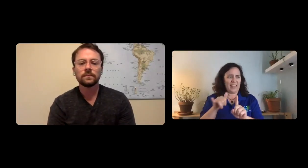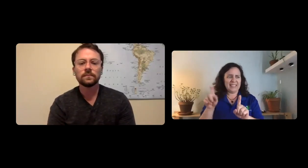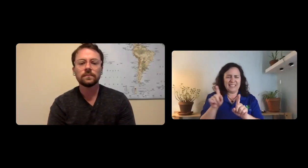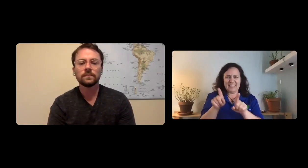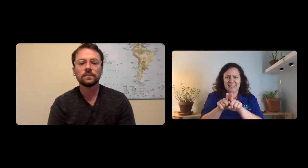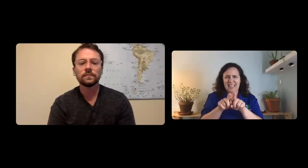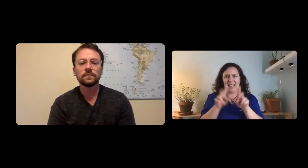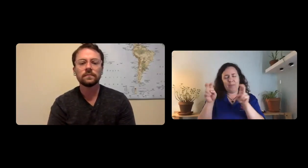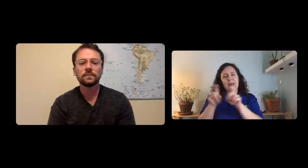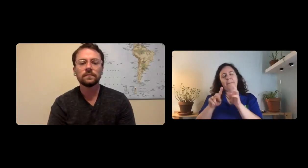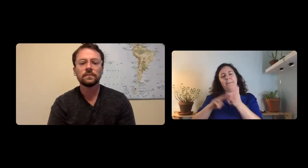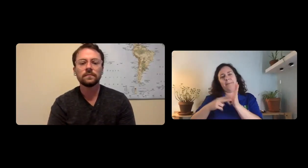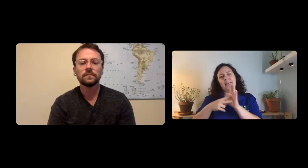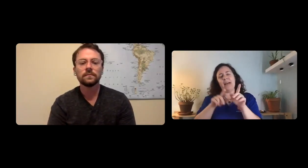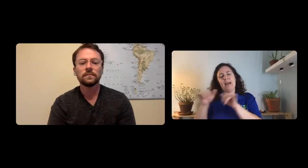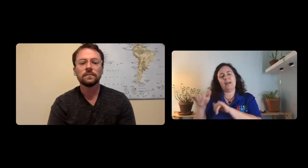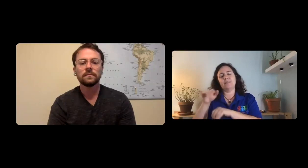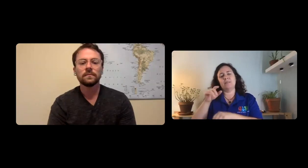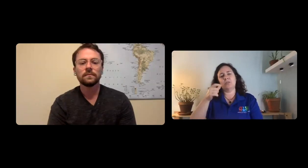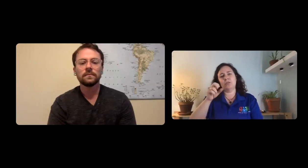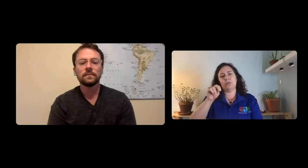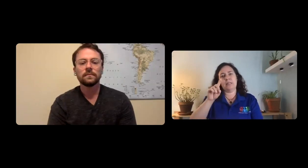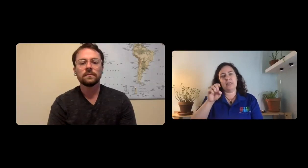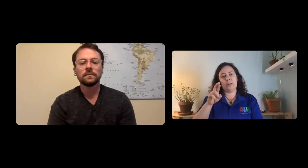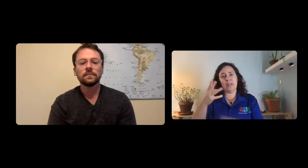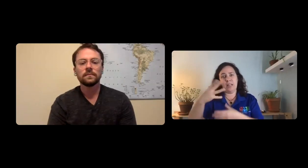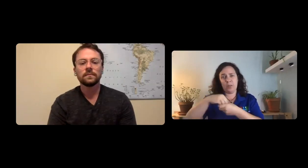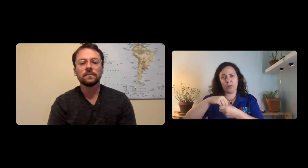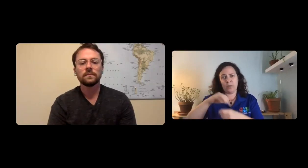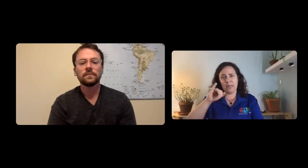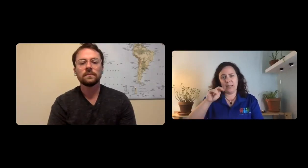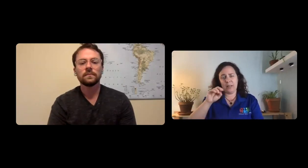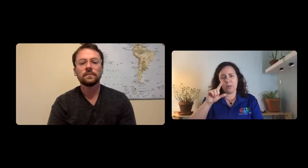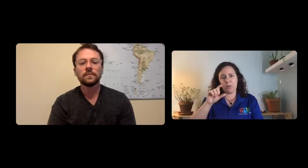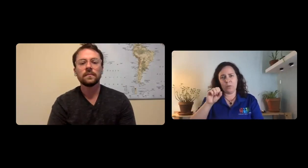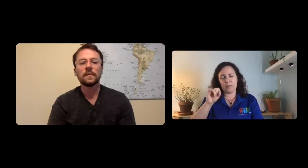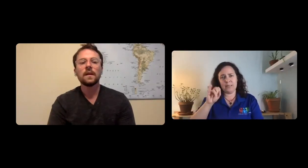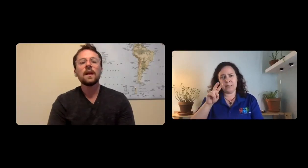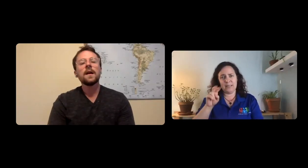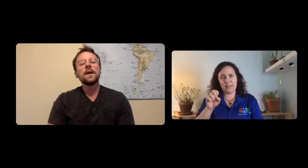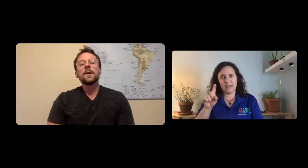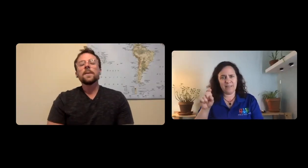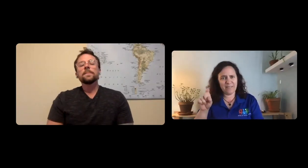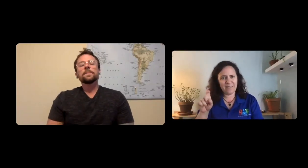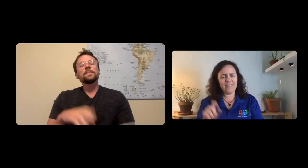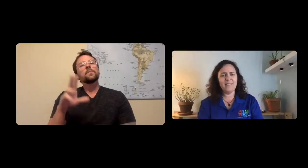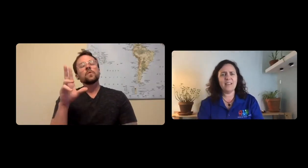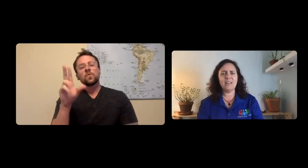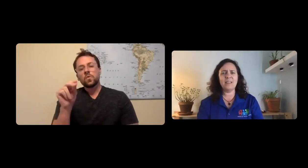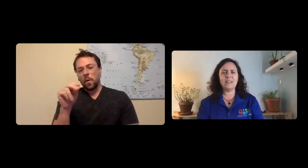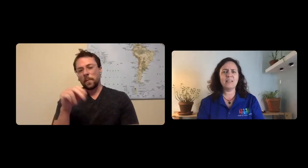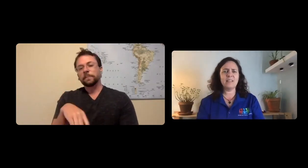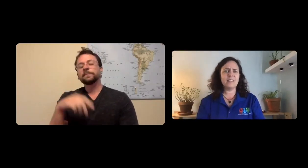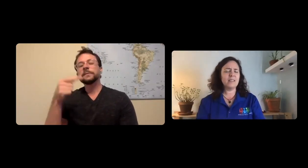Is the same gender neutral the same as gender inclusive? > No.